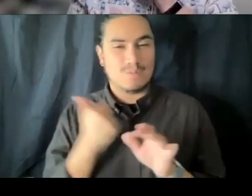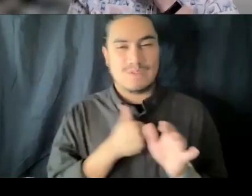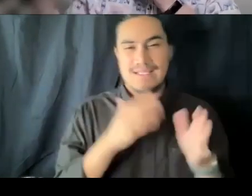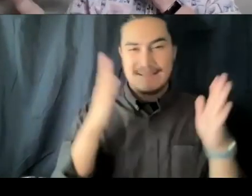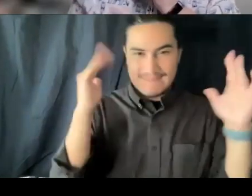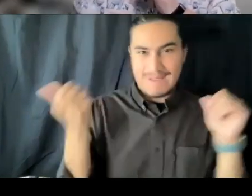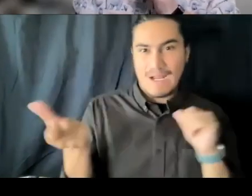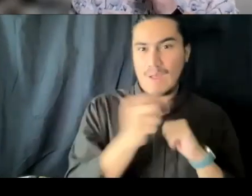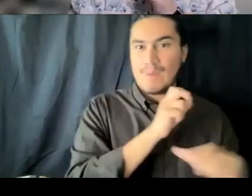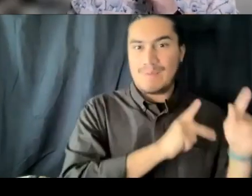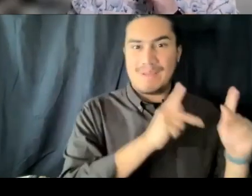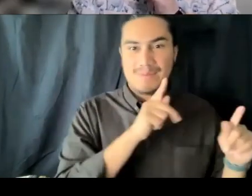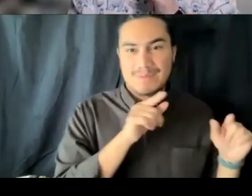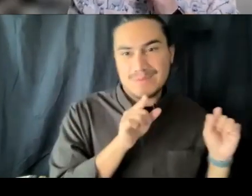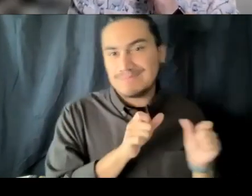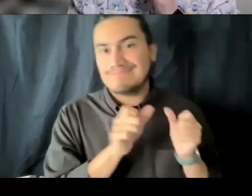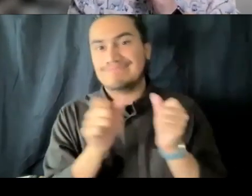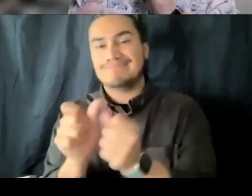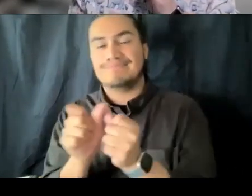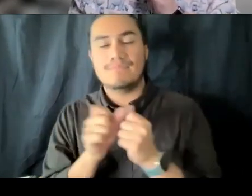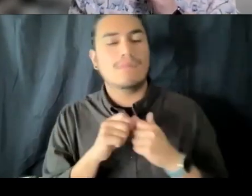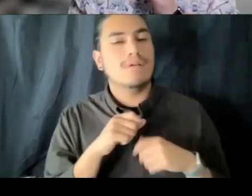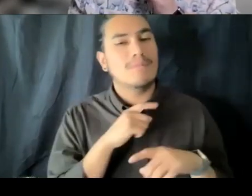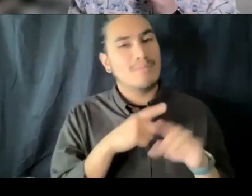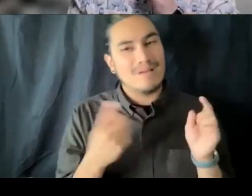and someone in crisis may not be able to respond quickly.